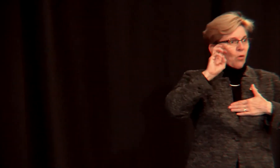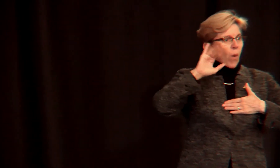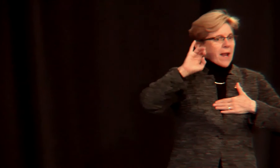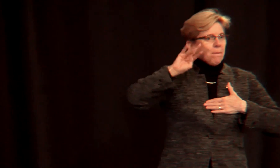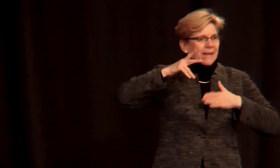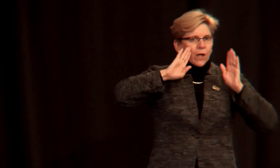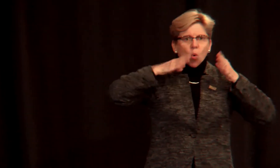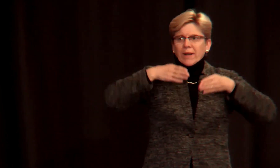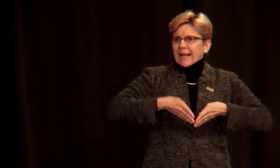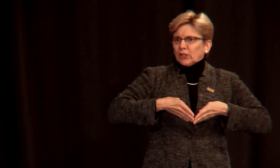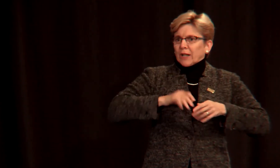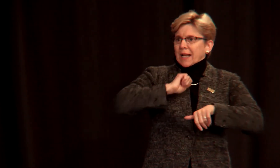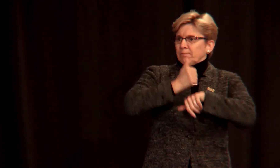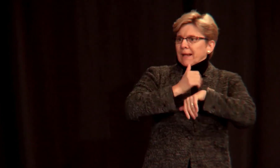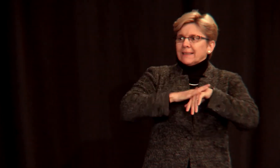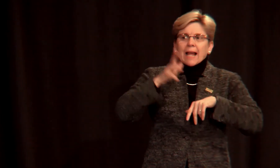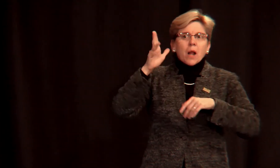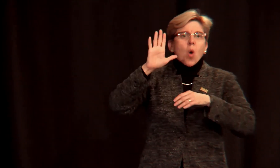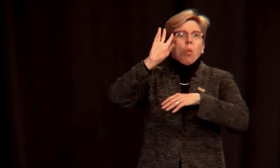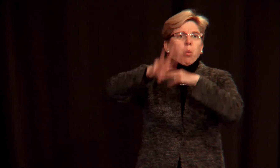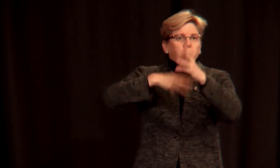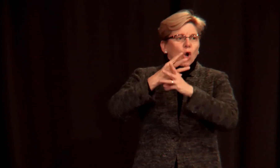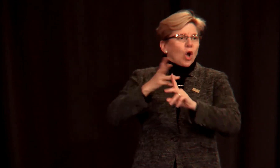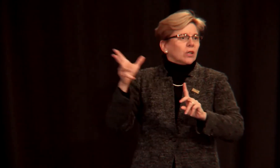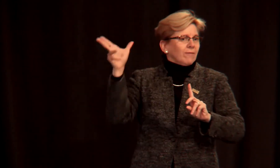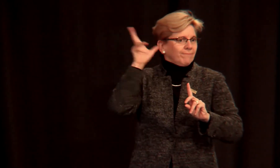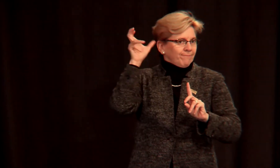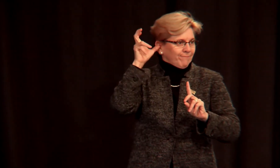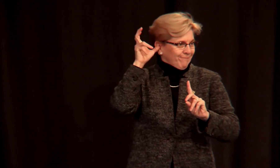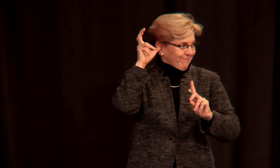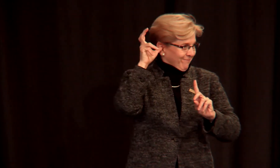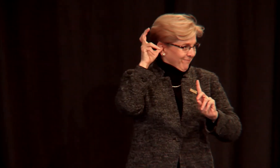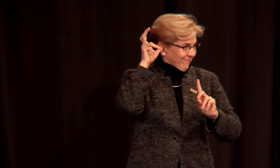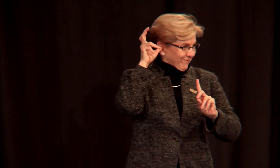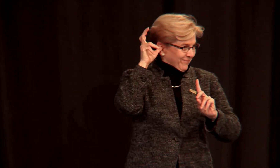their own sense of being, their own orientation of how they connect to the